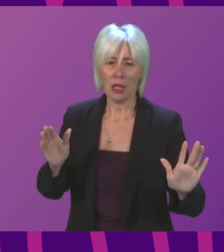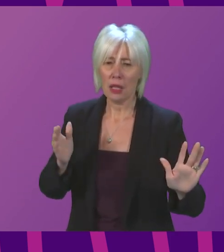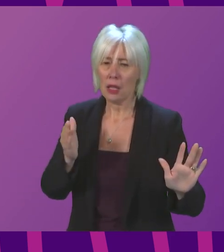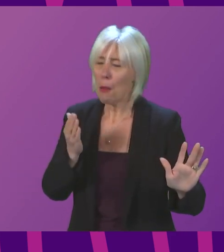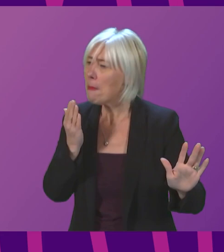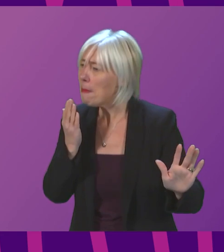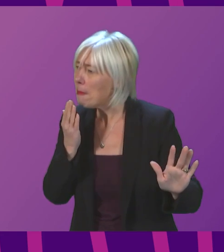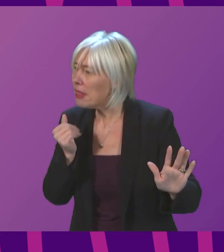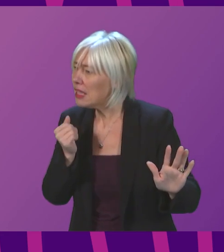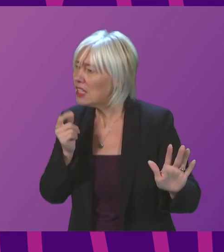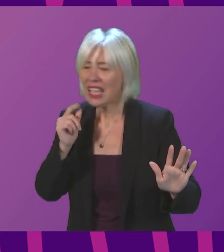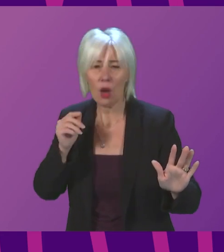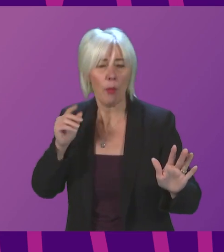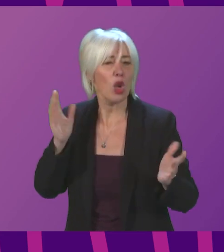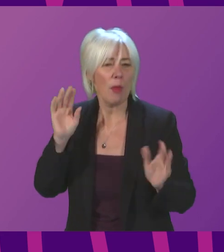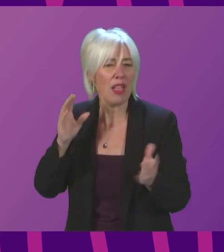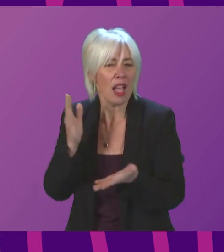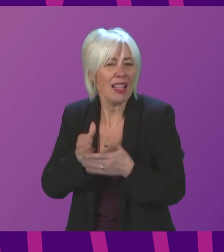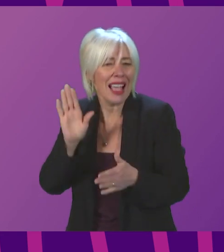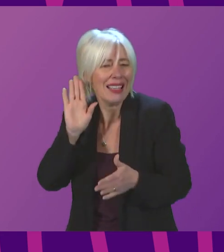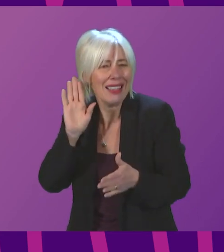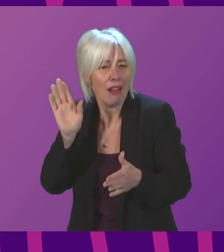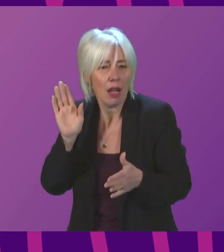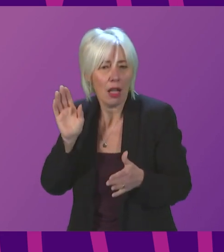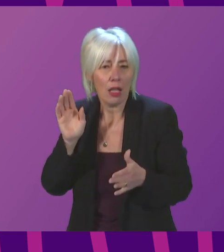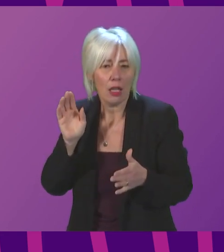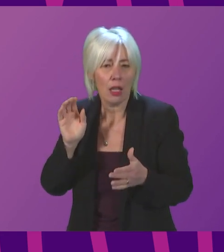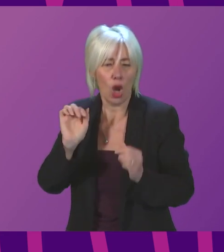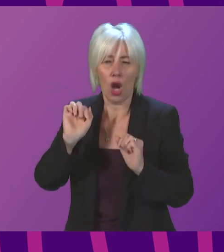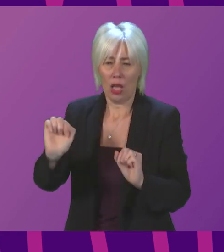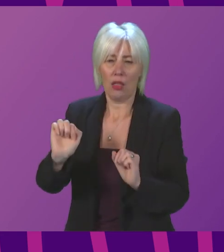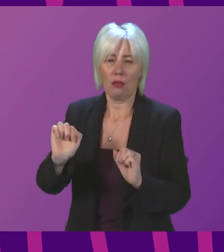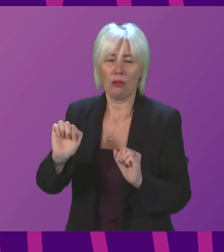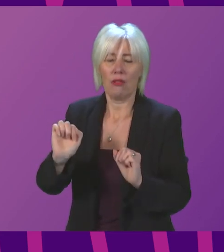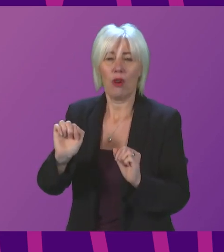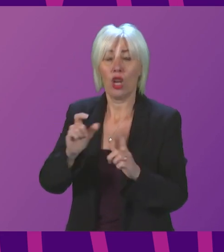are going to look into having your sound increased. In the meantime, colleagues, I would be very